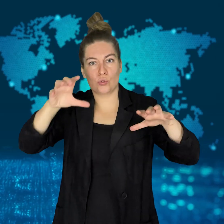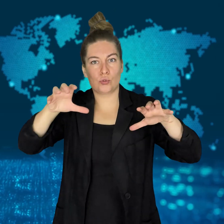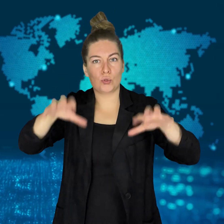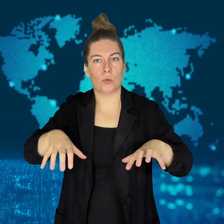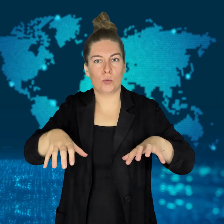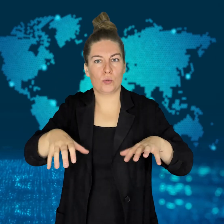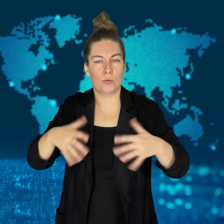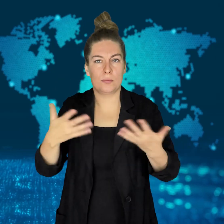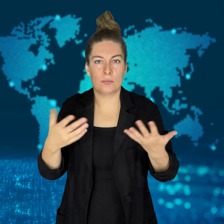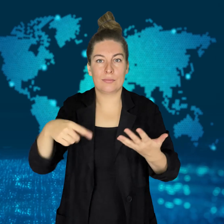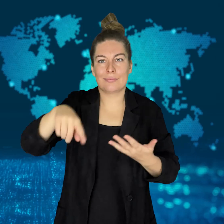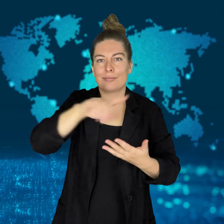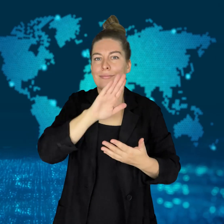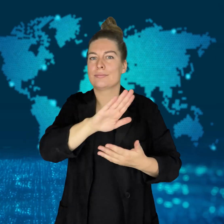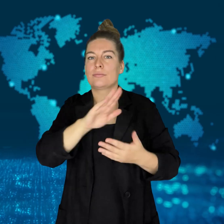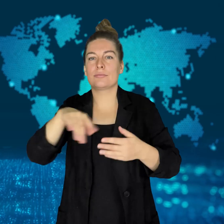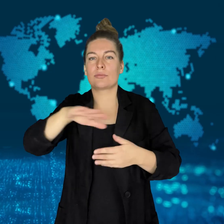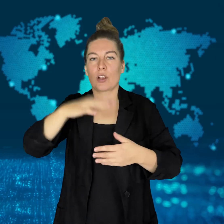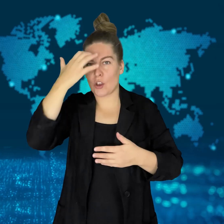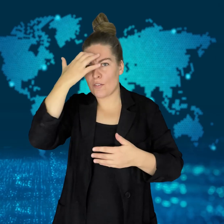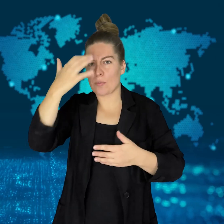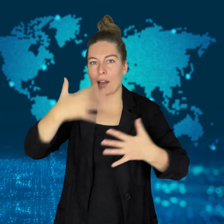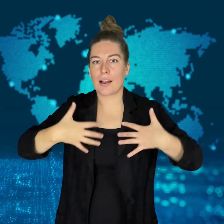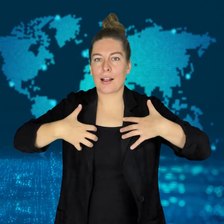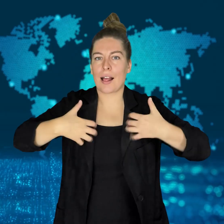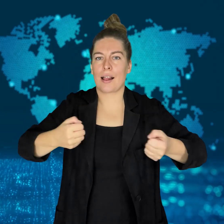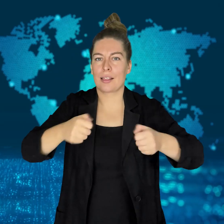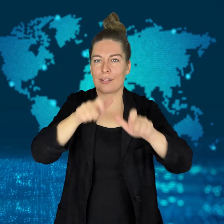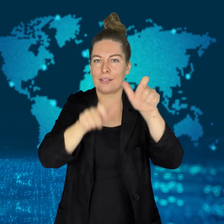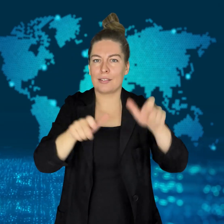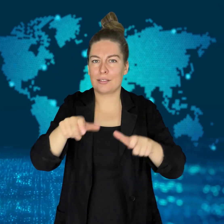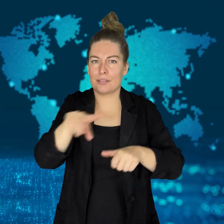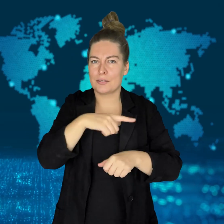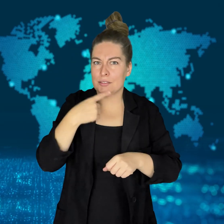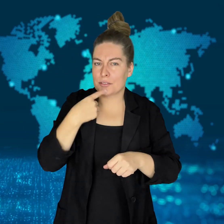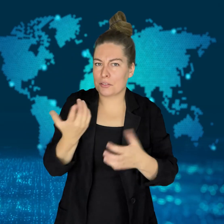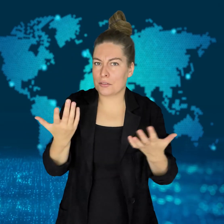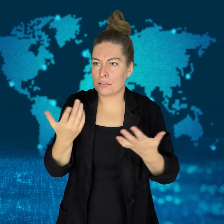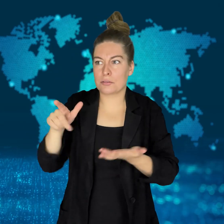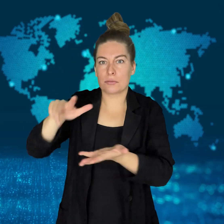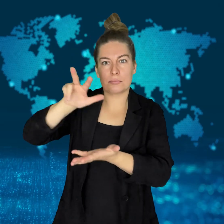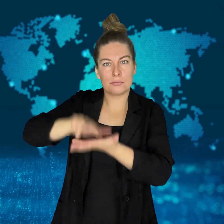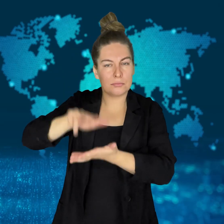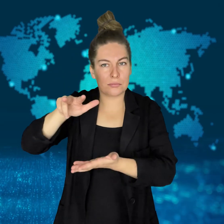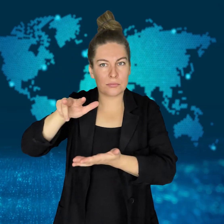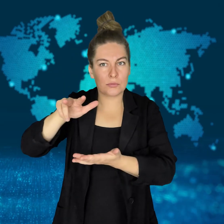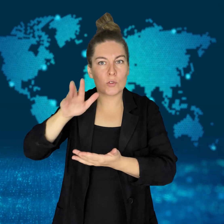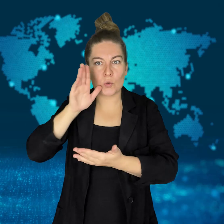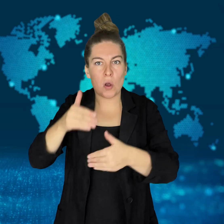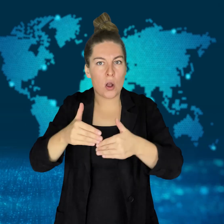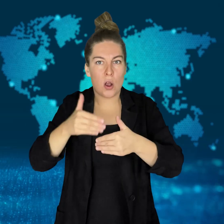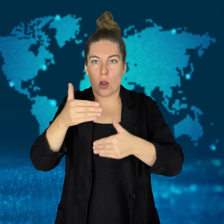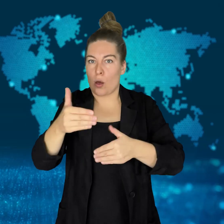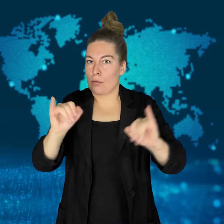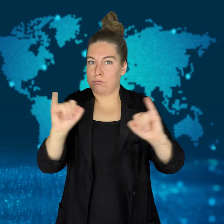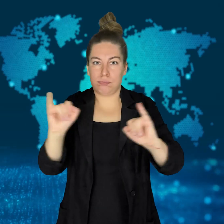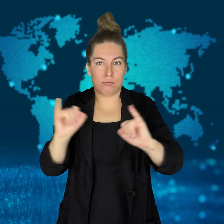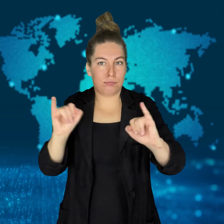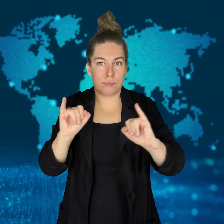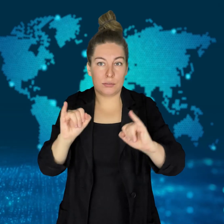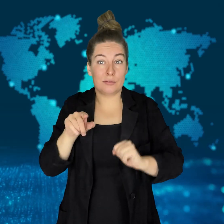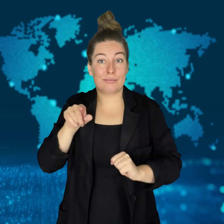The move was a shock to many, and public health officials say